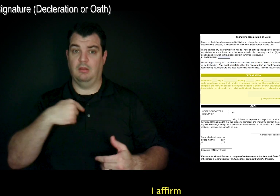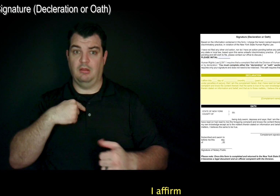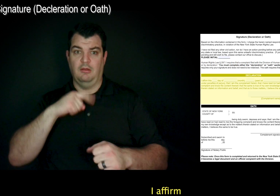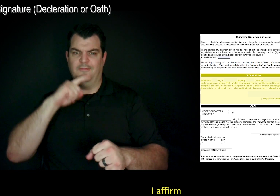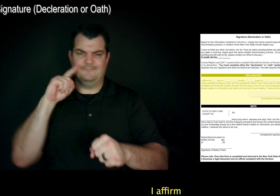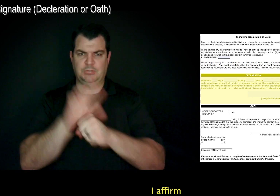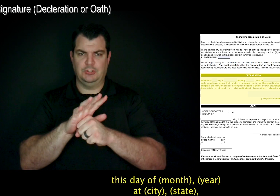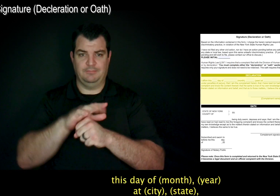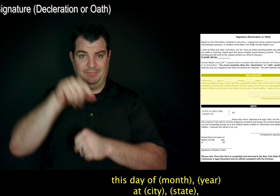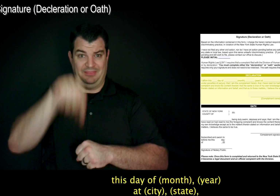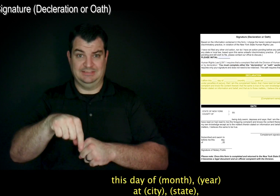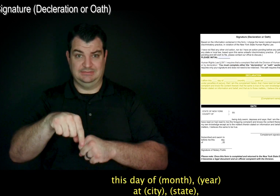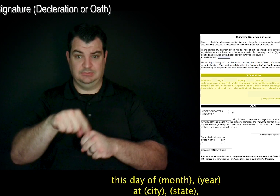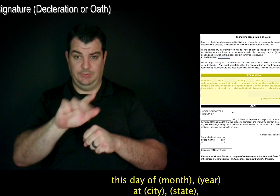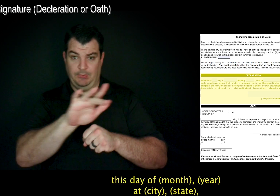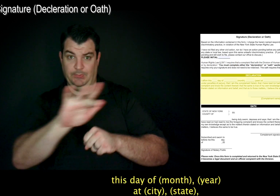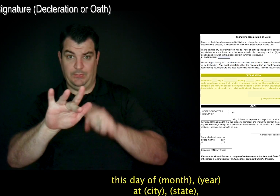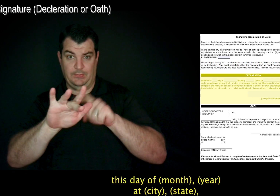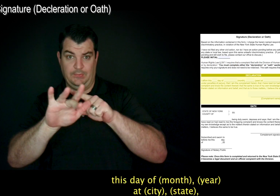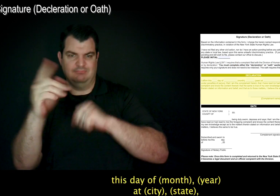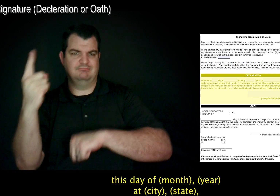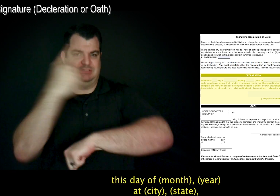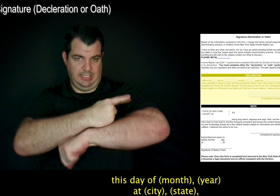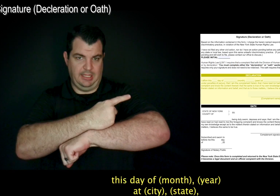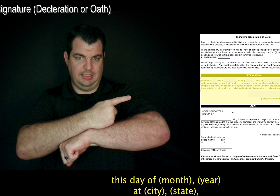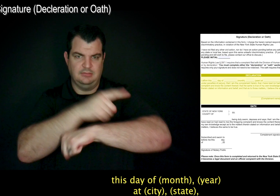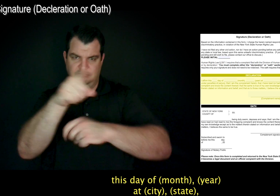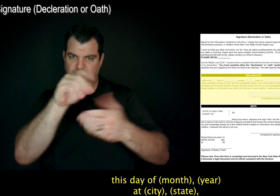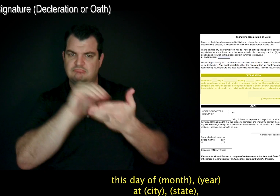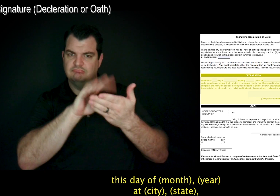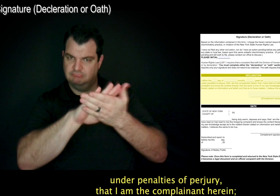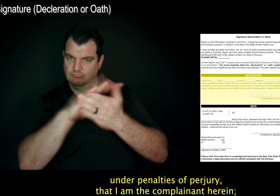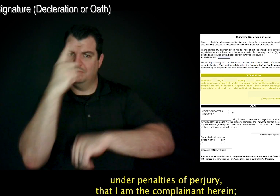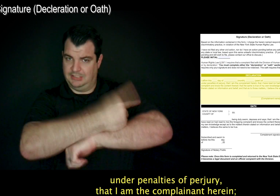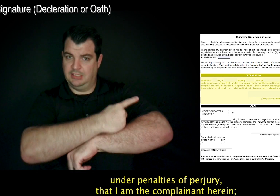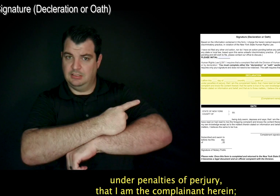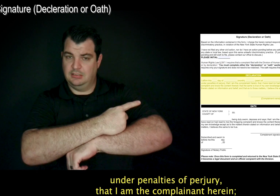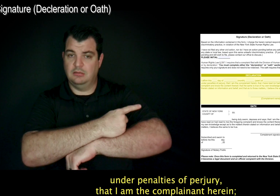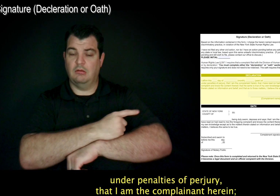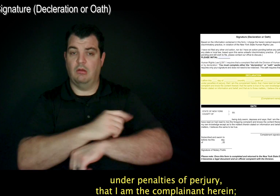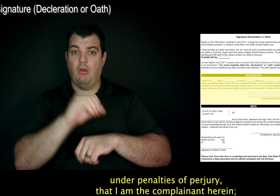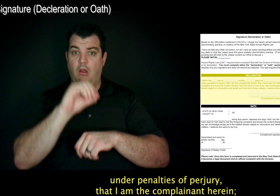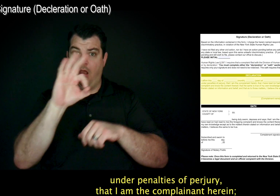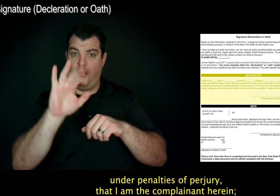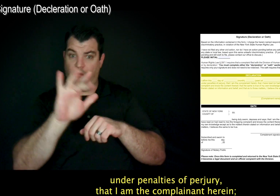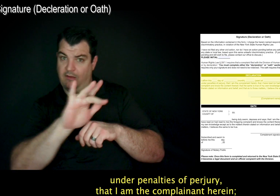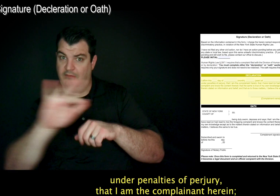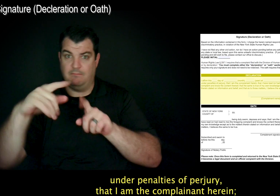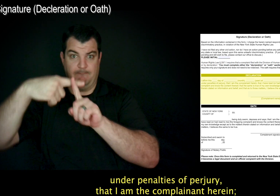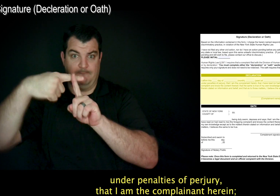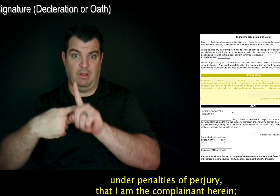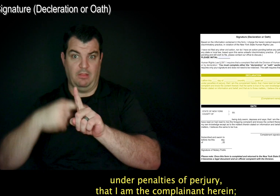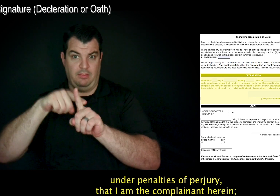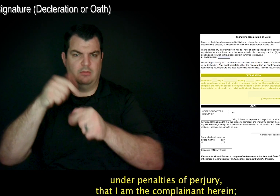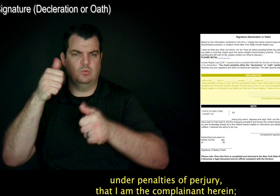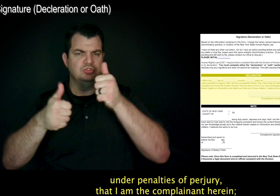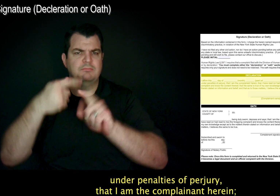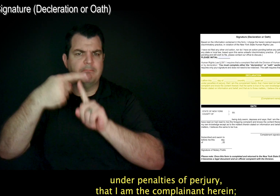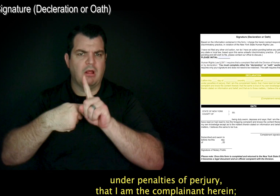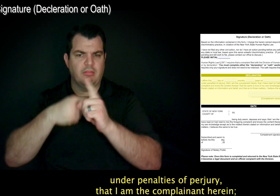I affirm this day of (month), (year) at (city), (state), under penalties of perjury, that I am the complainant herein;